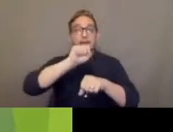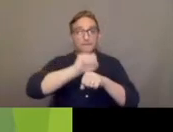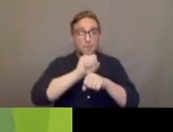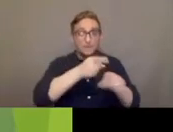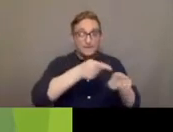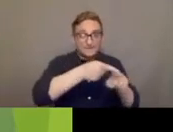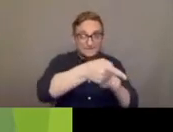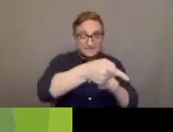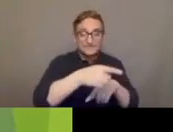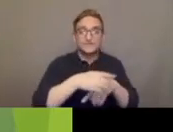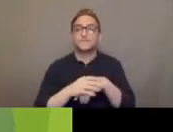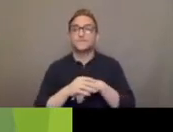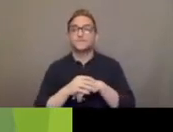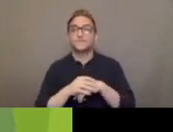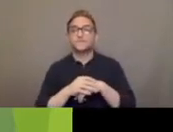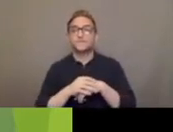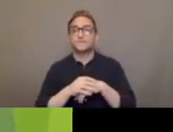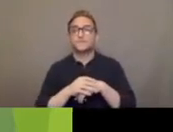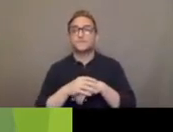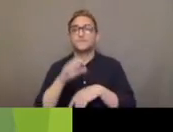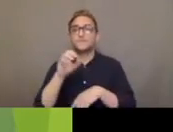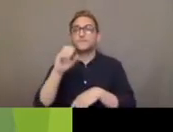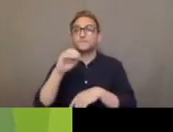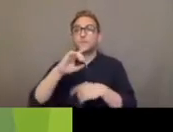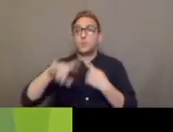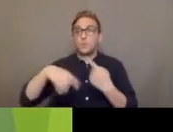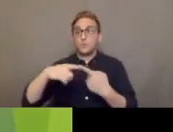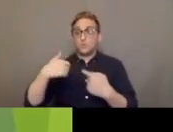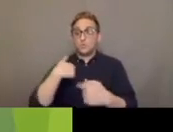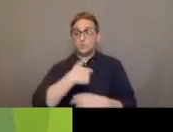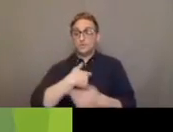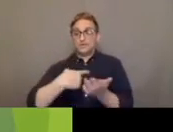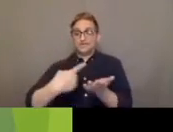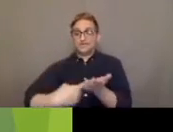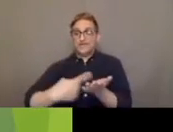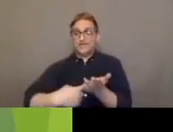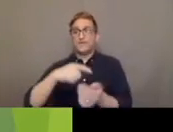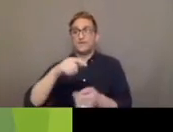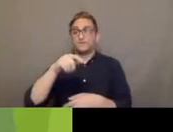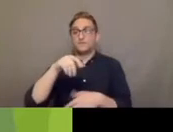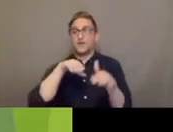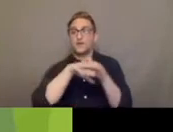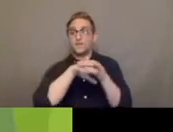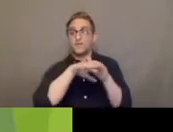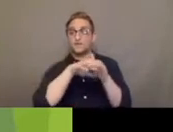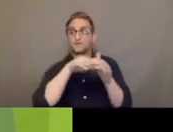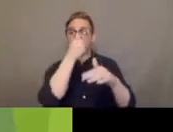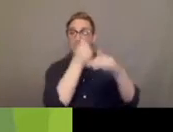So when we talk about accommodations, there are three different areas, we will spend most